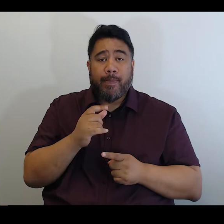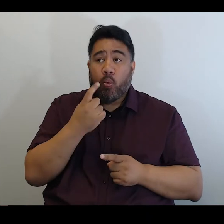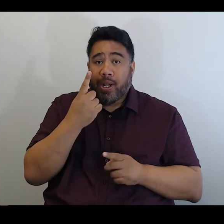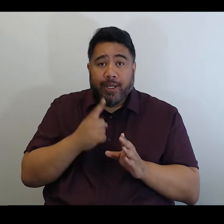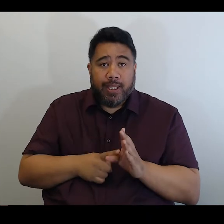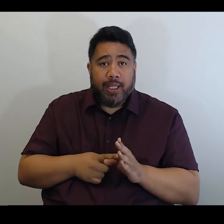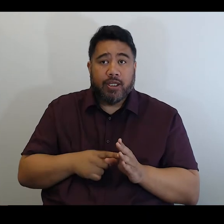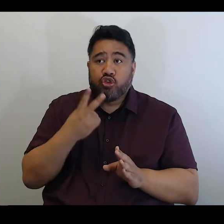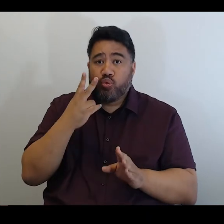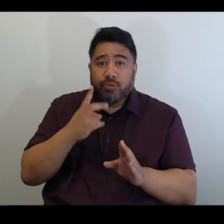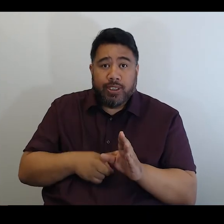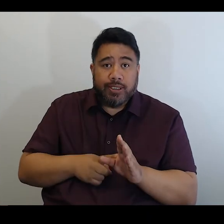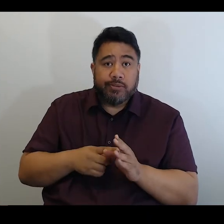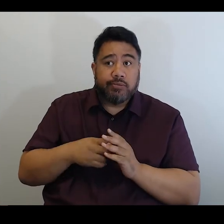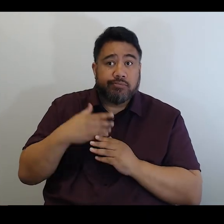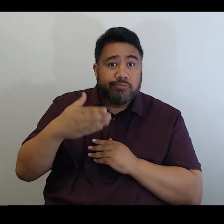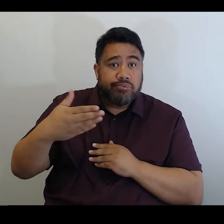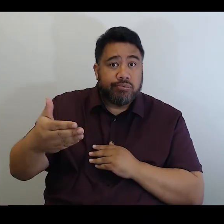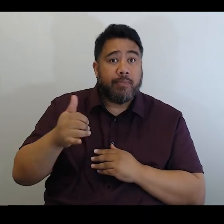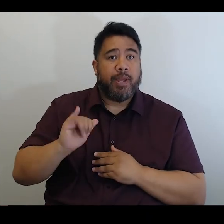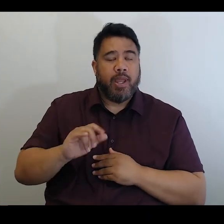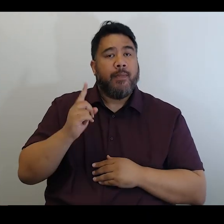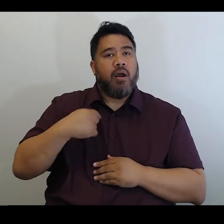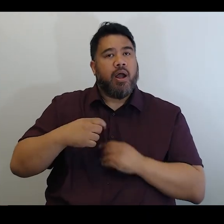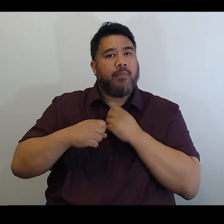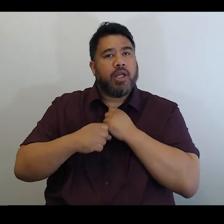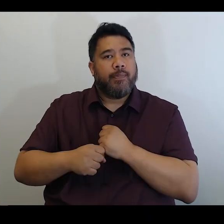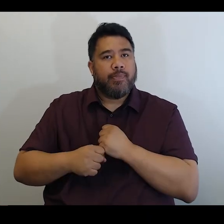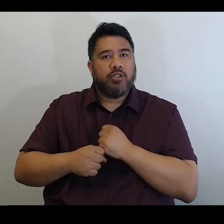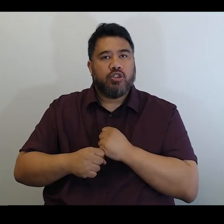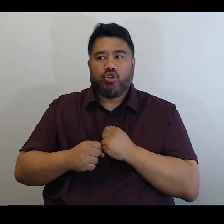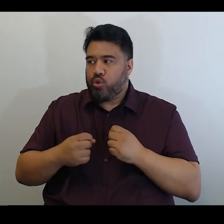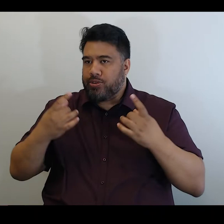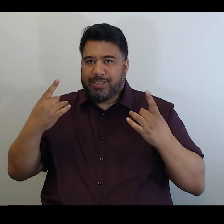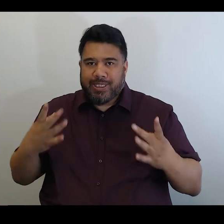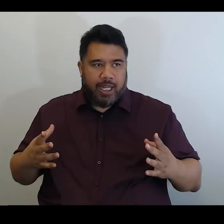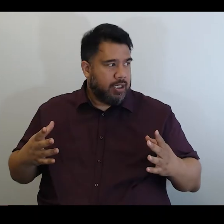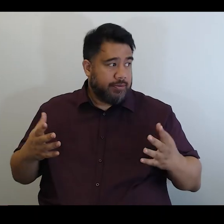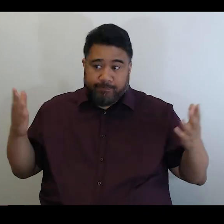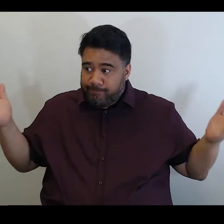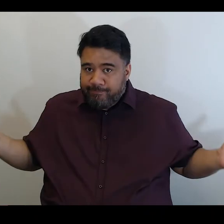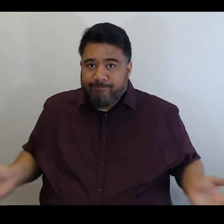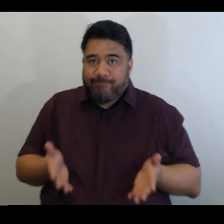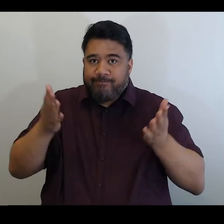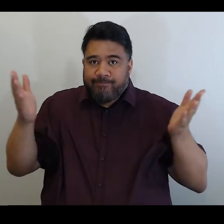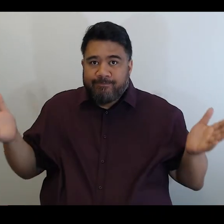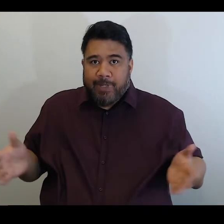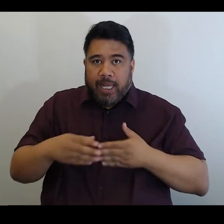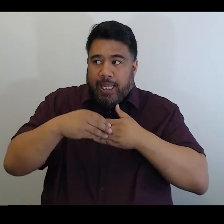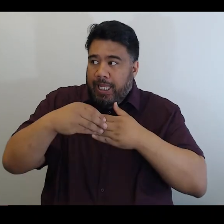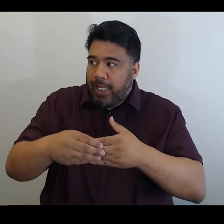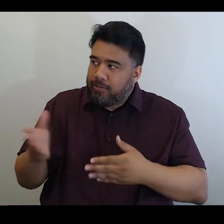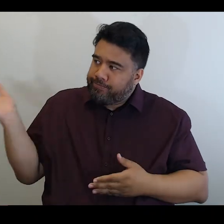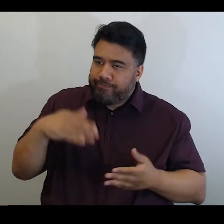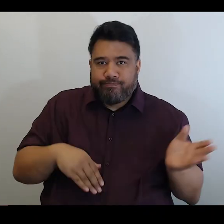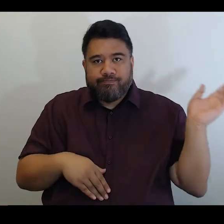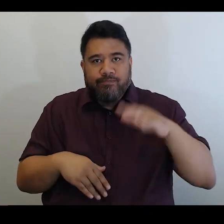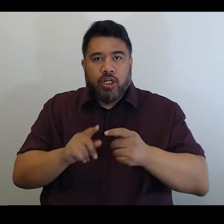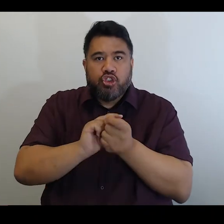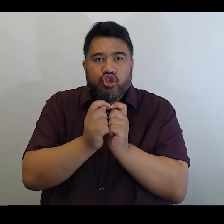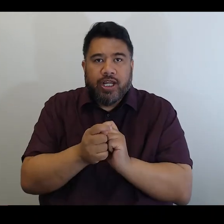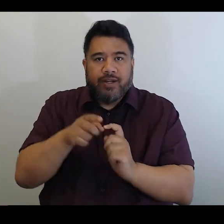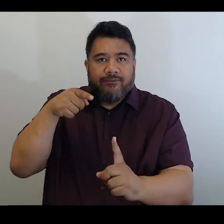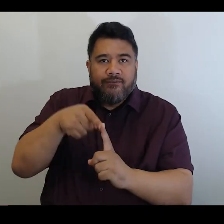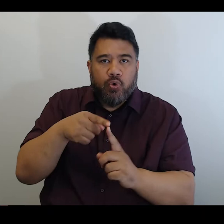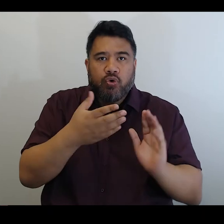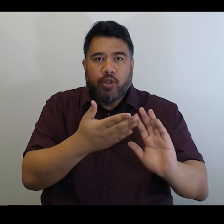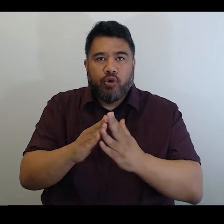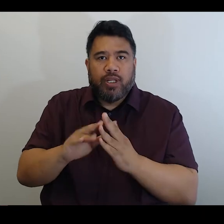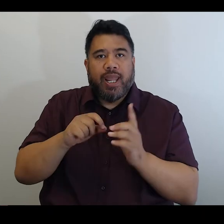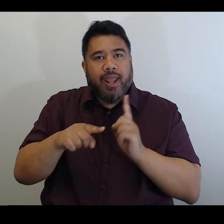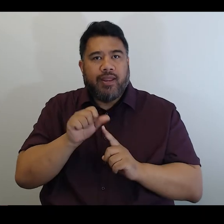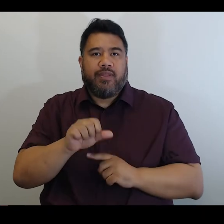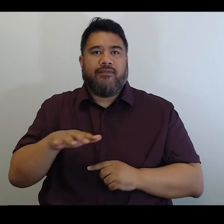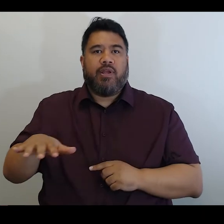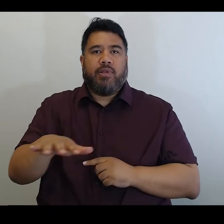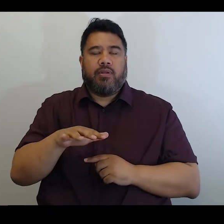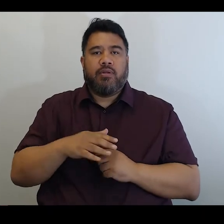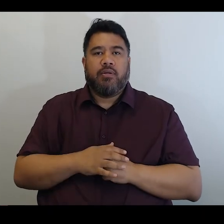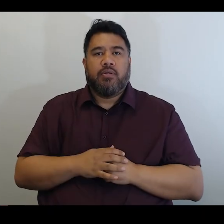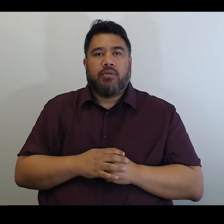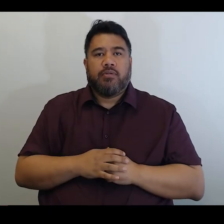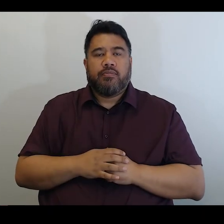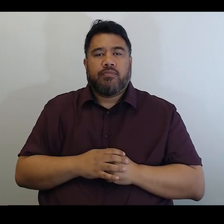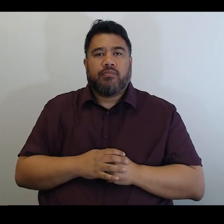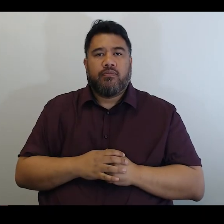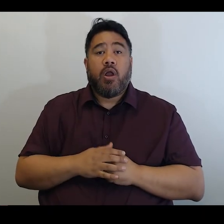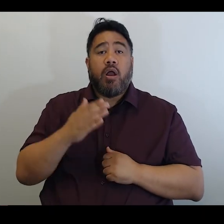But I am absolutely committed to leading change for our community and their families, and I absolutely, absolutely acknowledge the pressure the whole system is under.